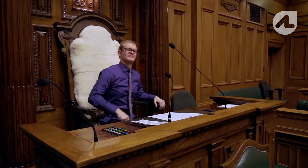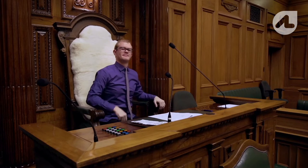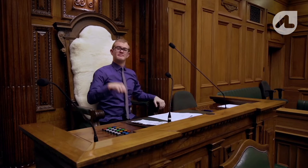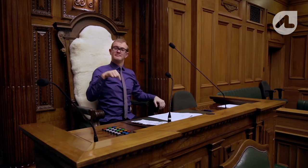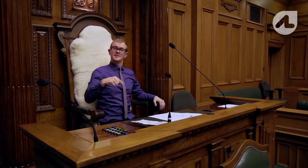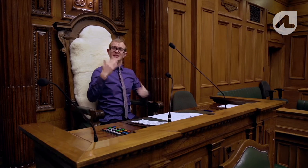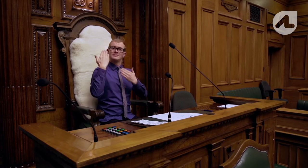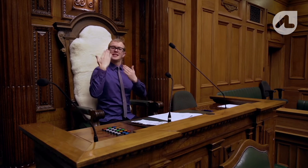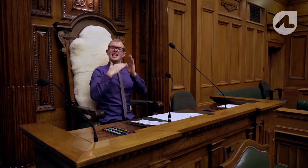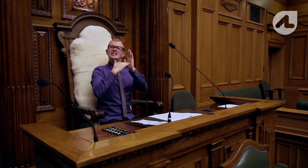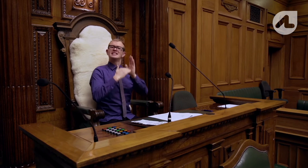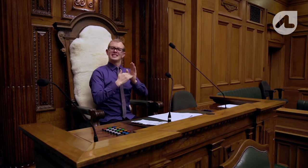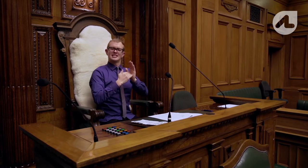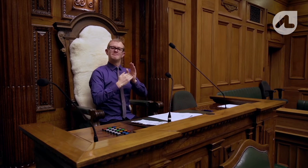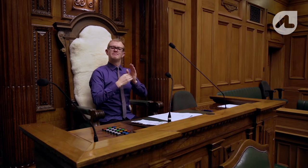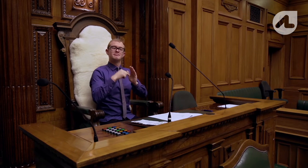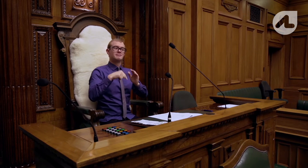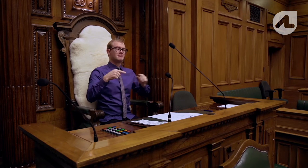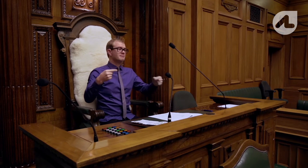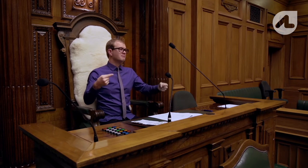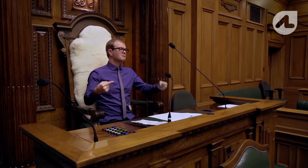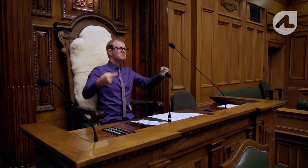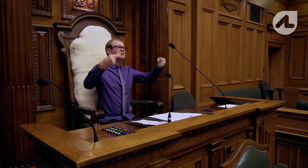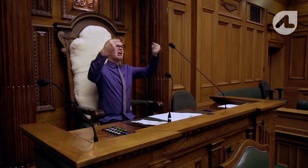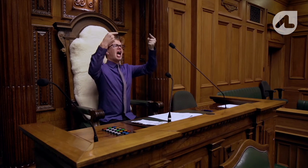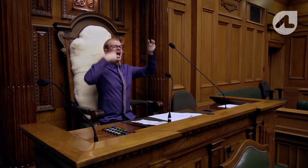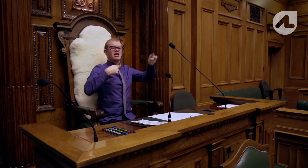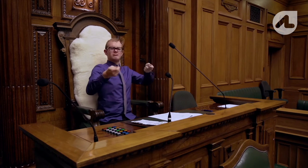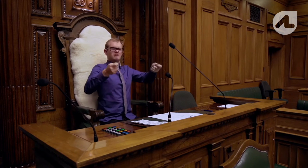The Speaker controls the debate and stops the arguments